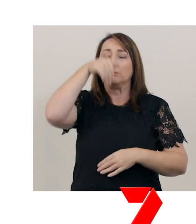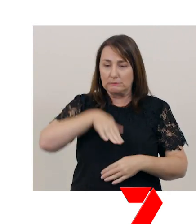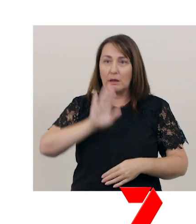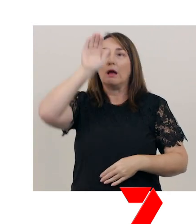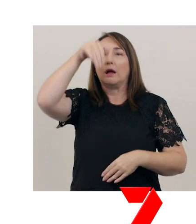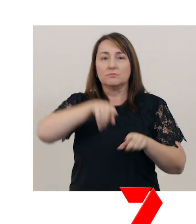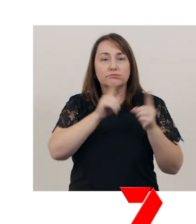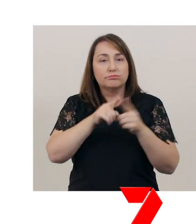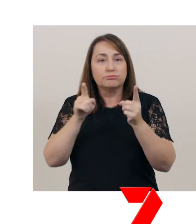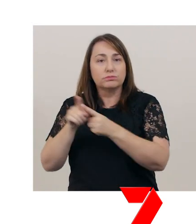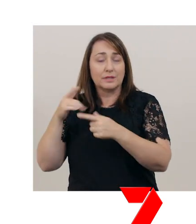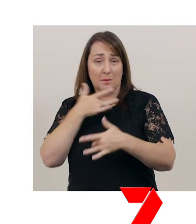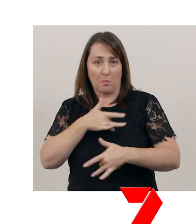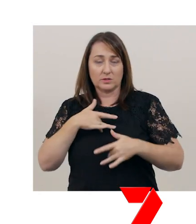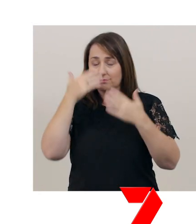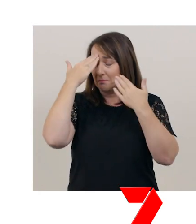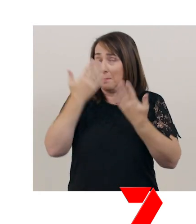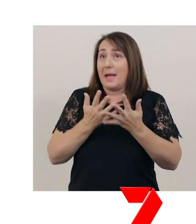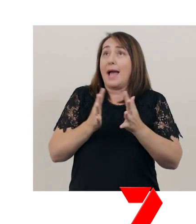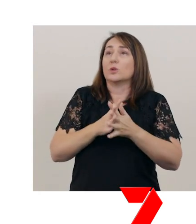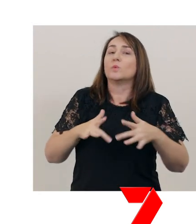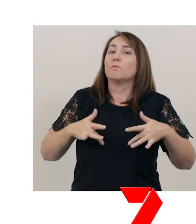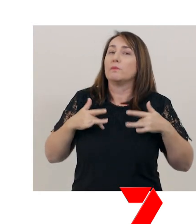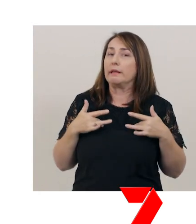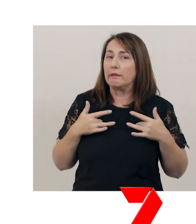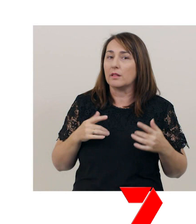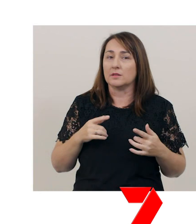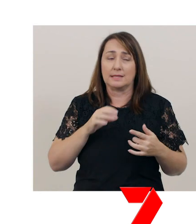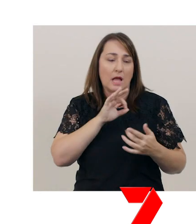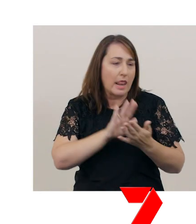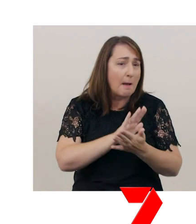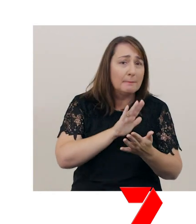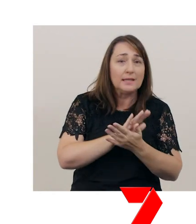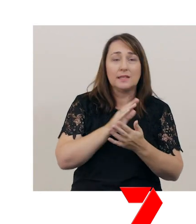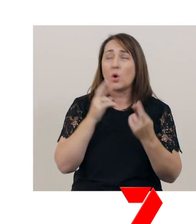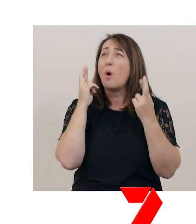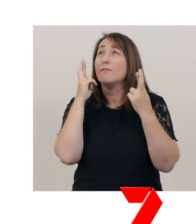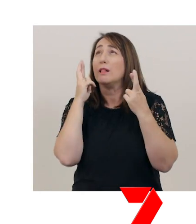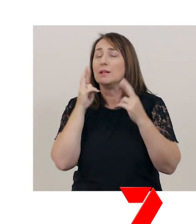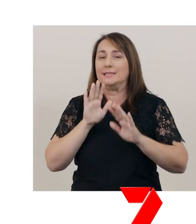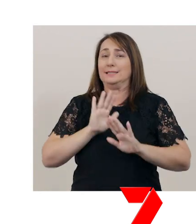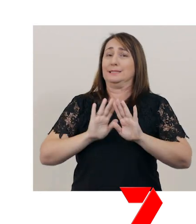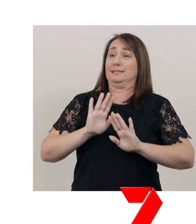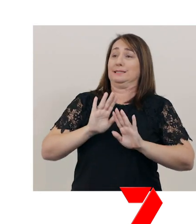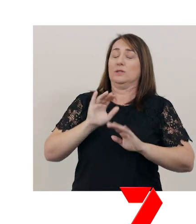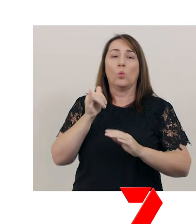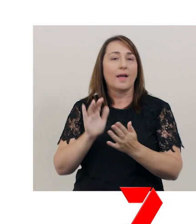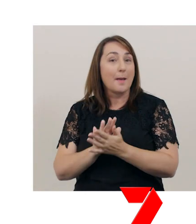He just doesn’t know how to feel – unhappy, hopeful, hesitant or happy.